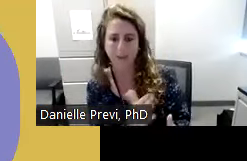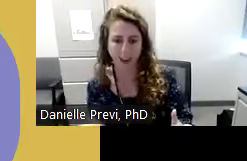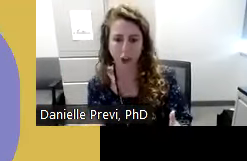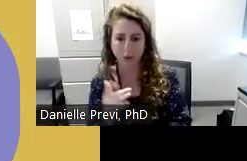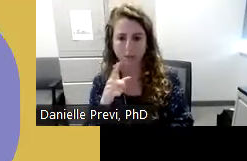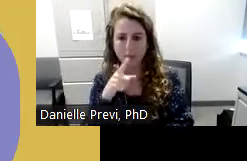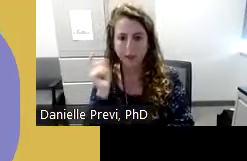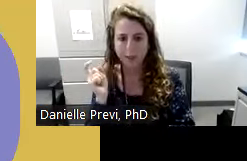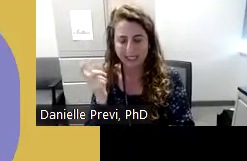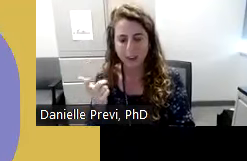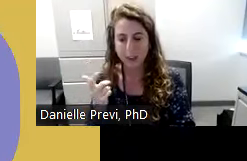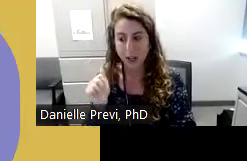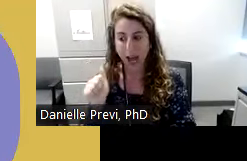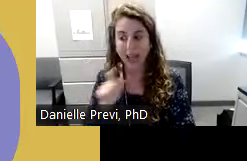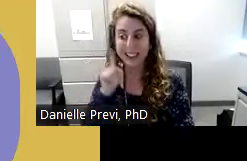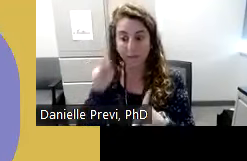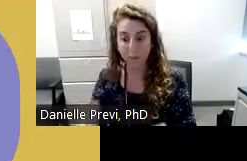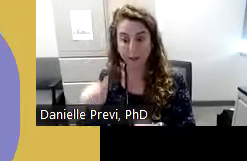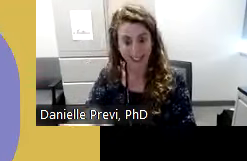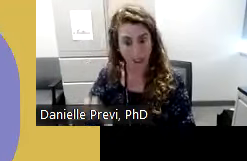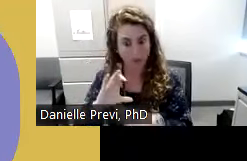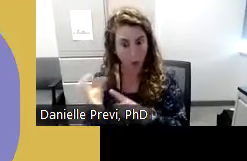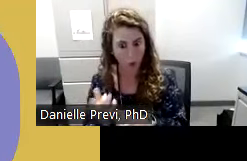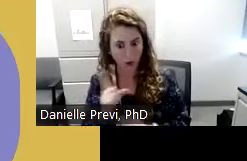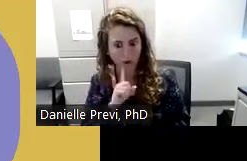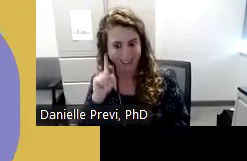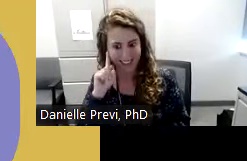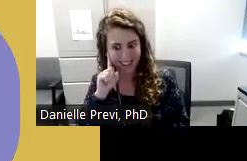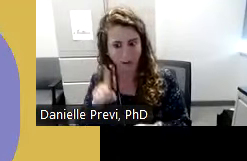spectrum in terms of their presentation; their presentation is not one or the other. You know,